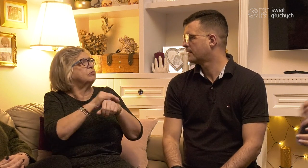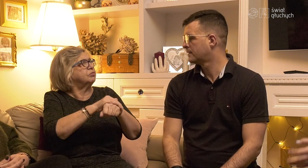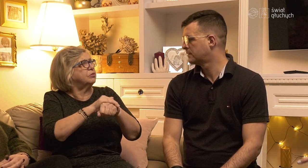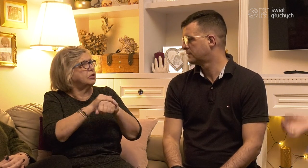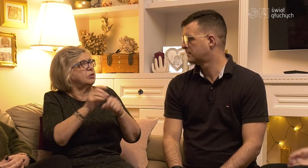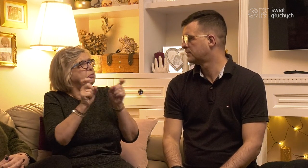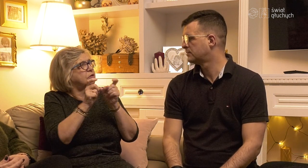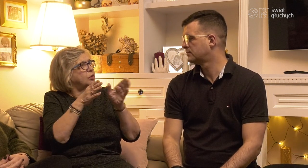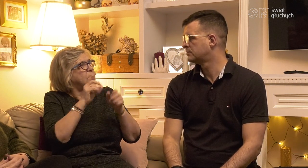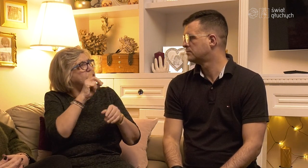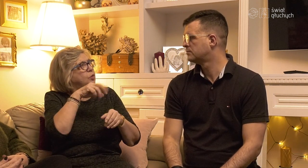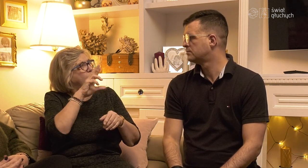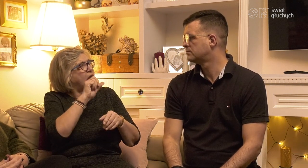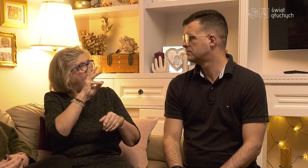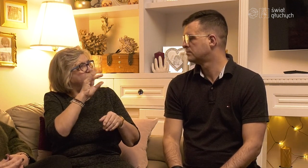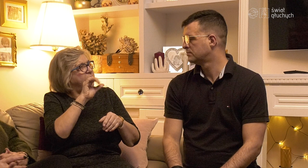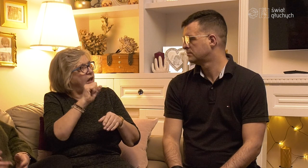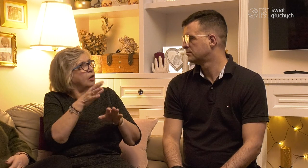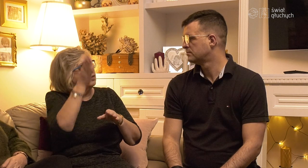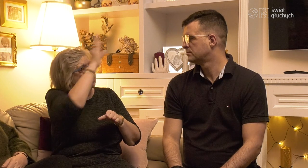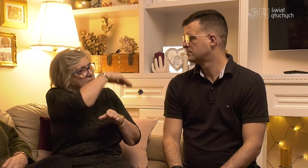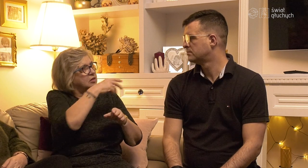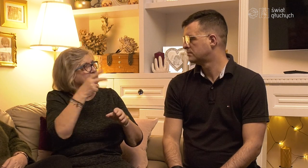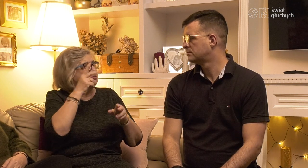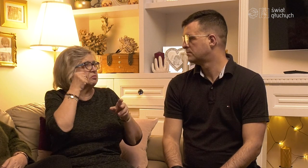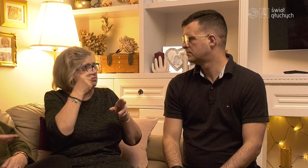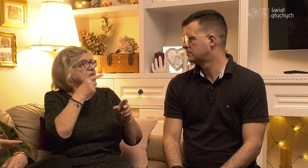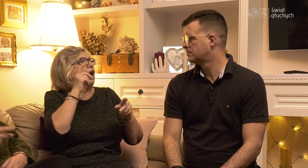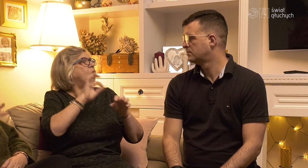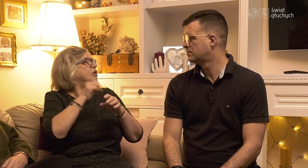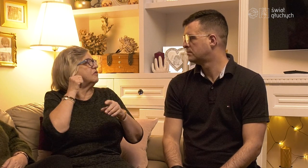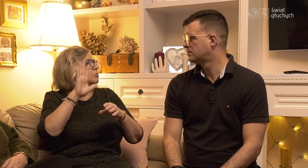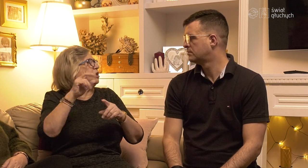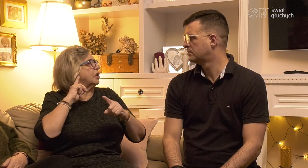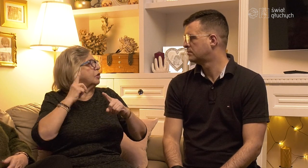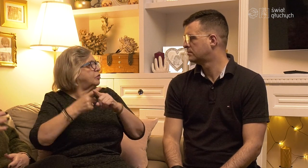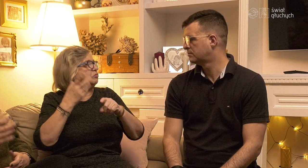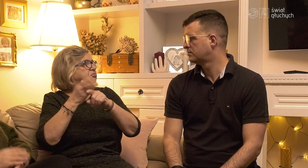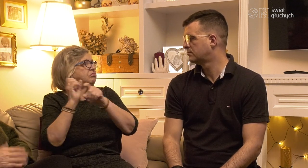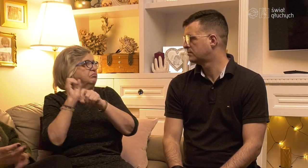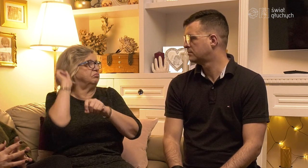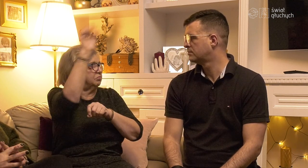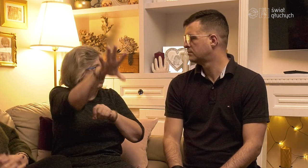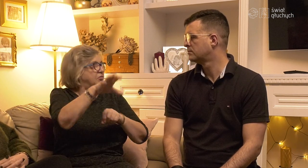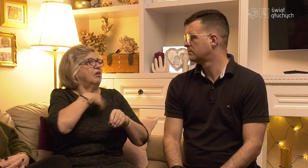it was my mother who found a place on Żurawia Street (not far from the school), and when one girl left the institution,